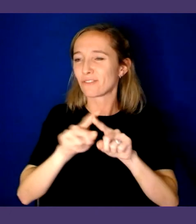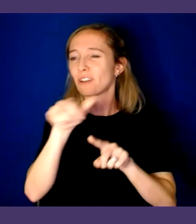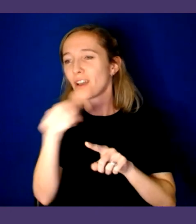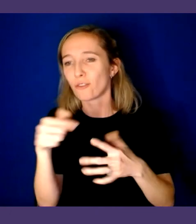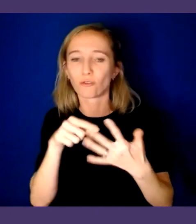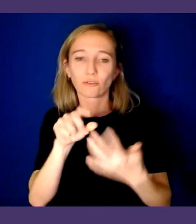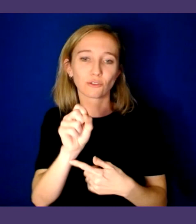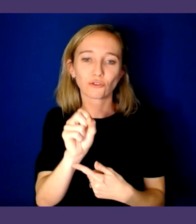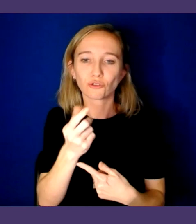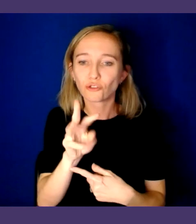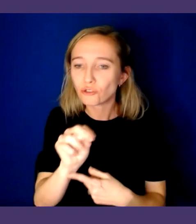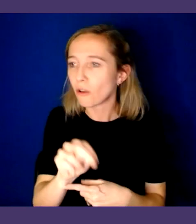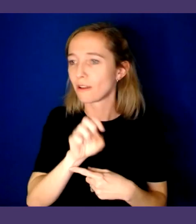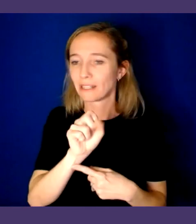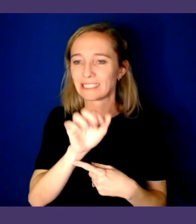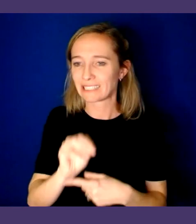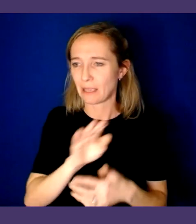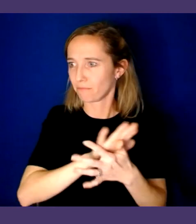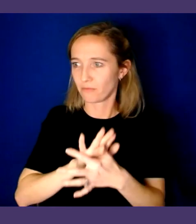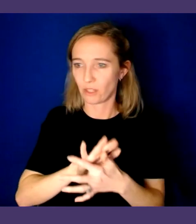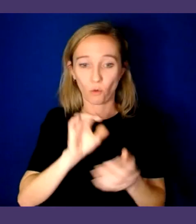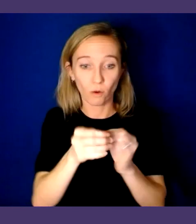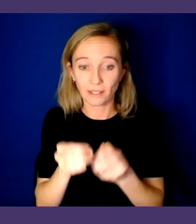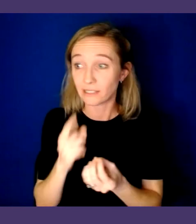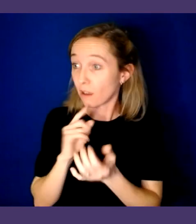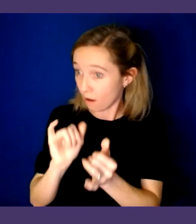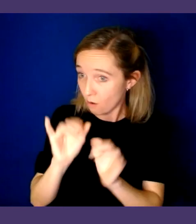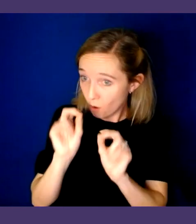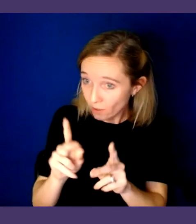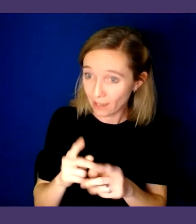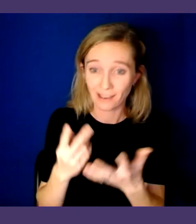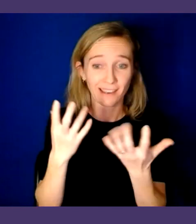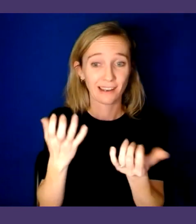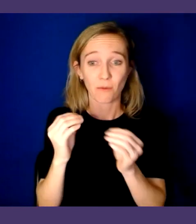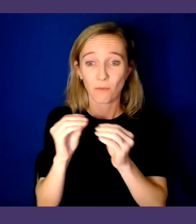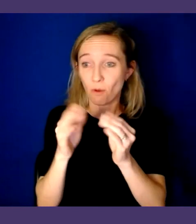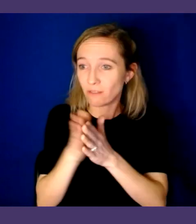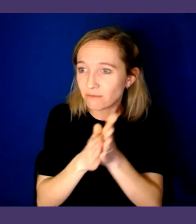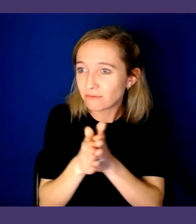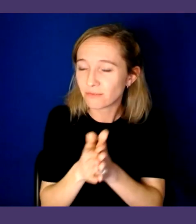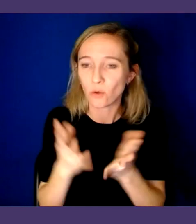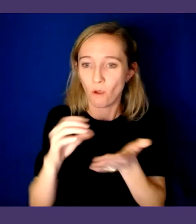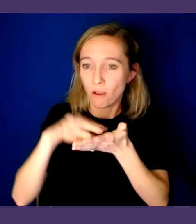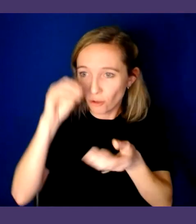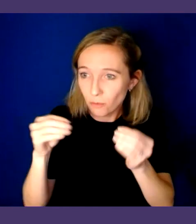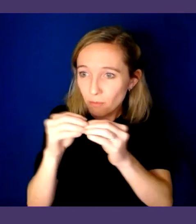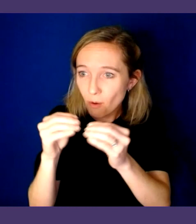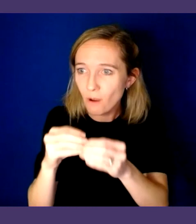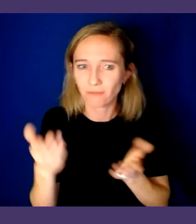great, you want to know more, you want to have a career in accessibility. Here you go. These are the places to go to do that.